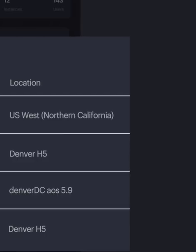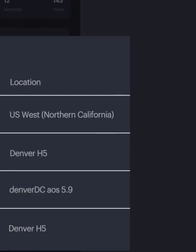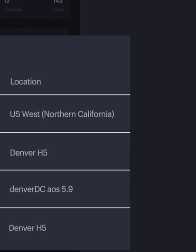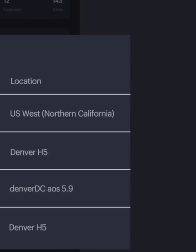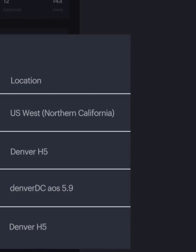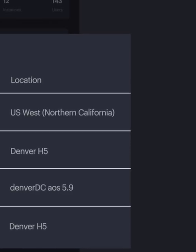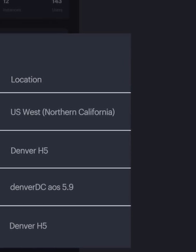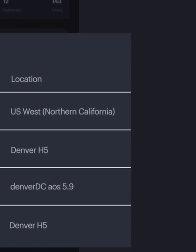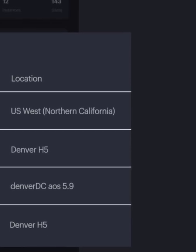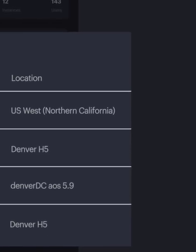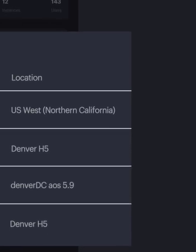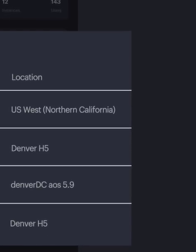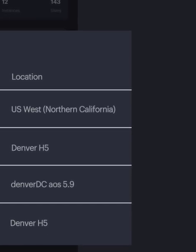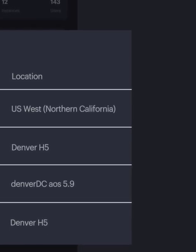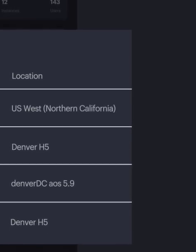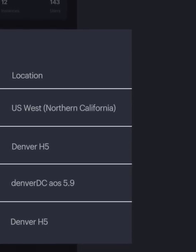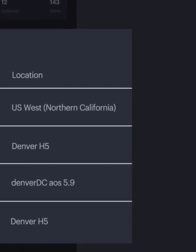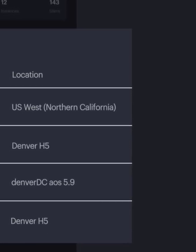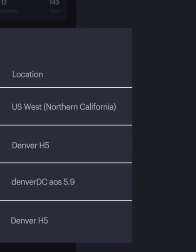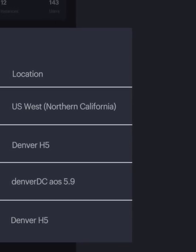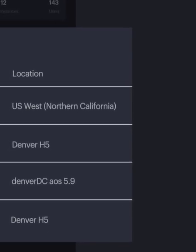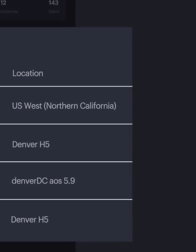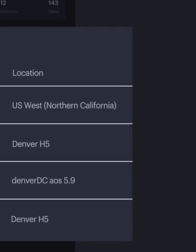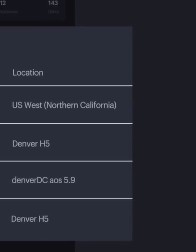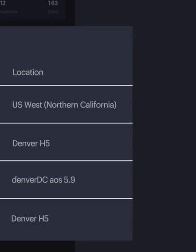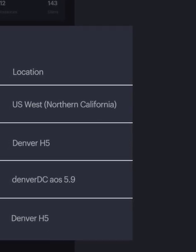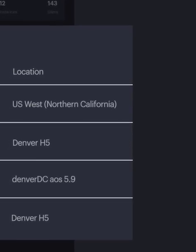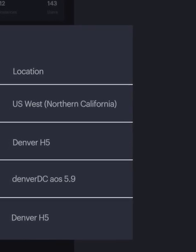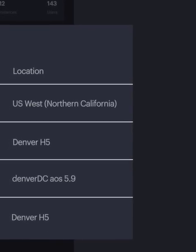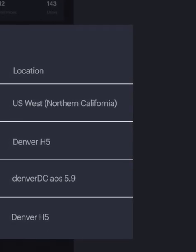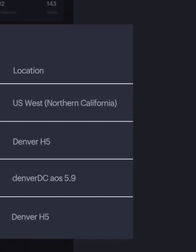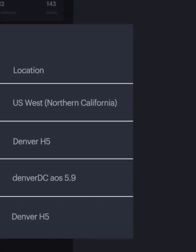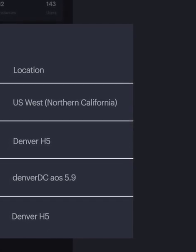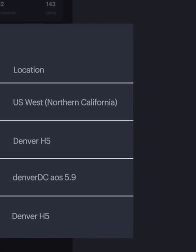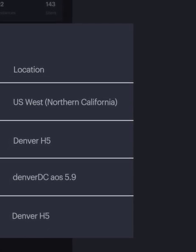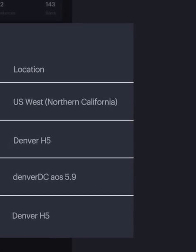So you can focus on putting workloads in the optimal landing zone without getting locked in.